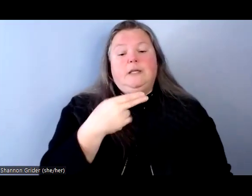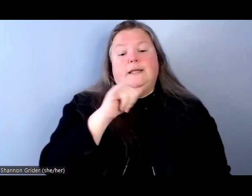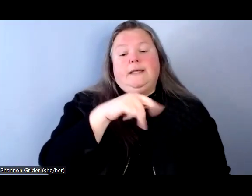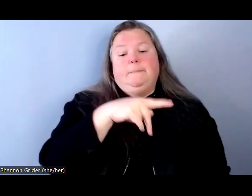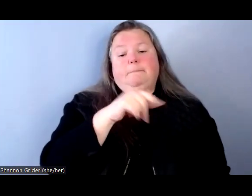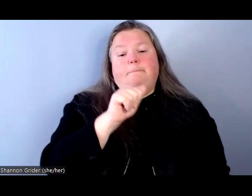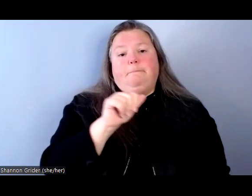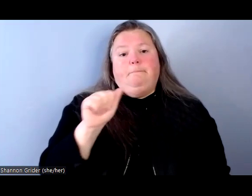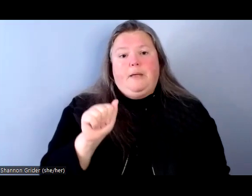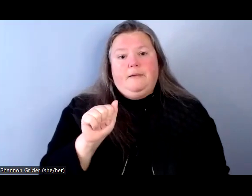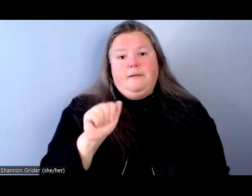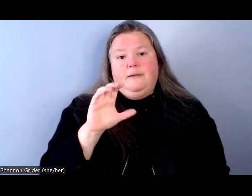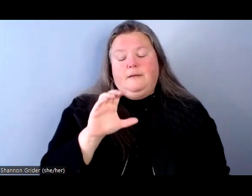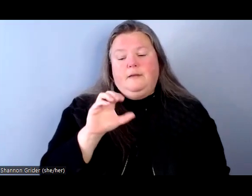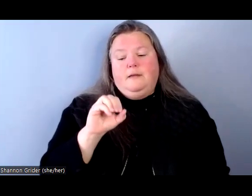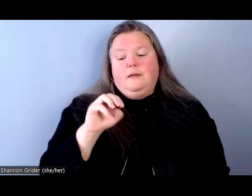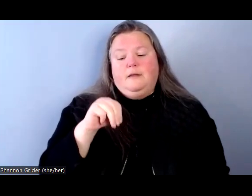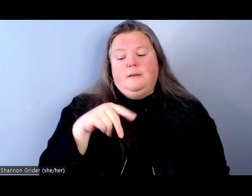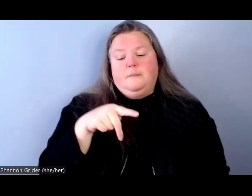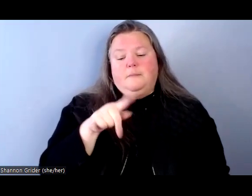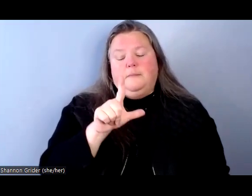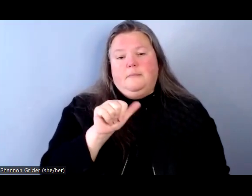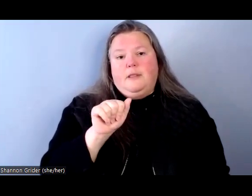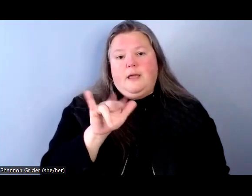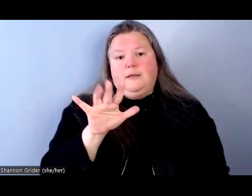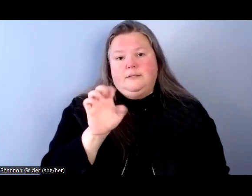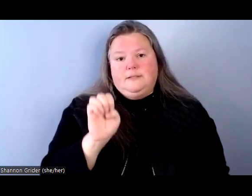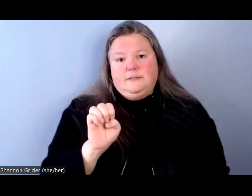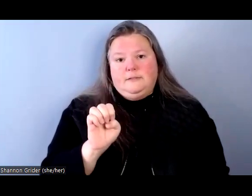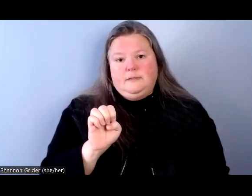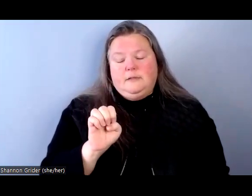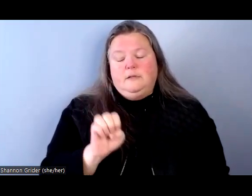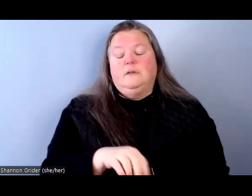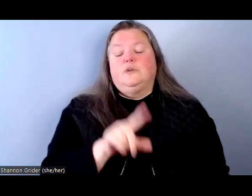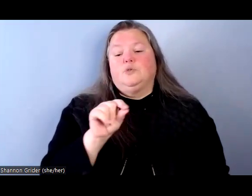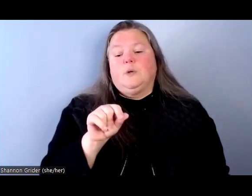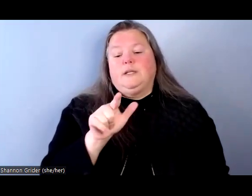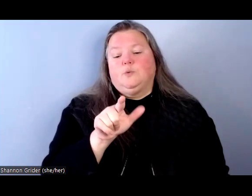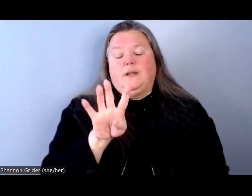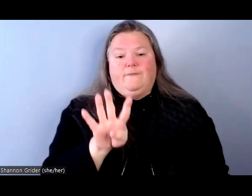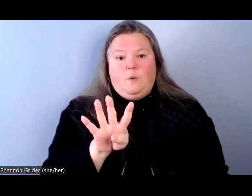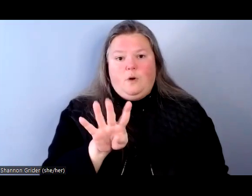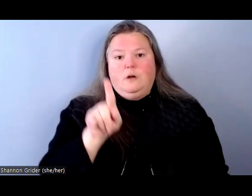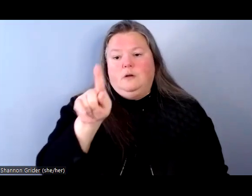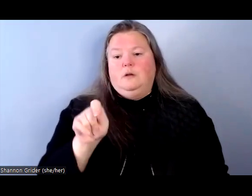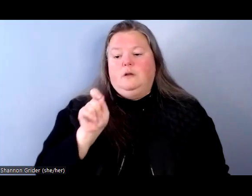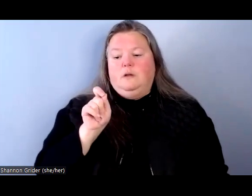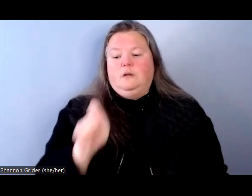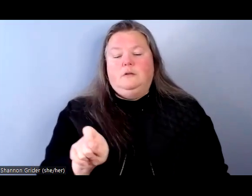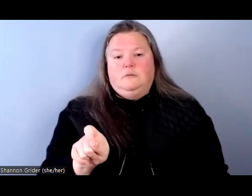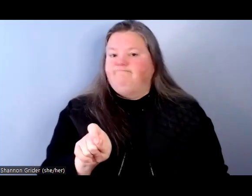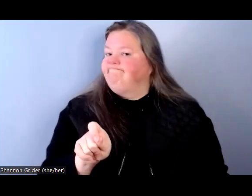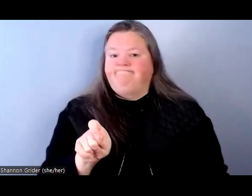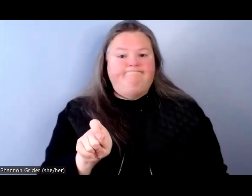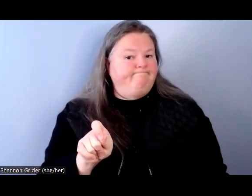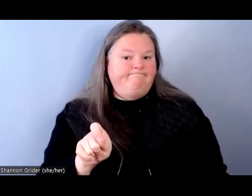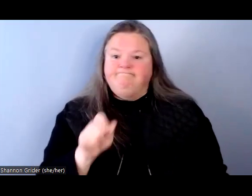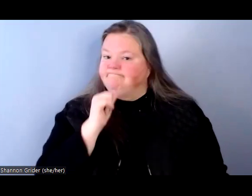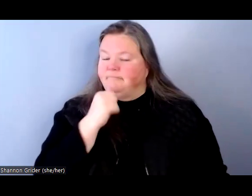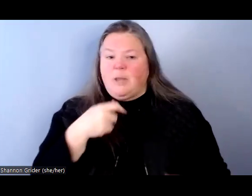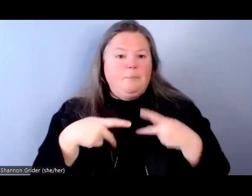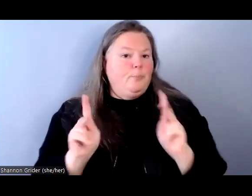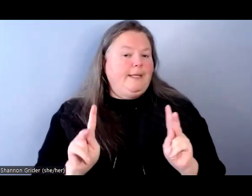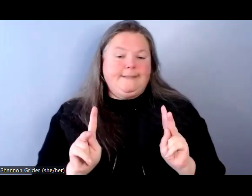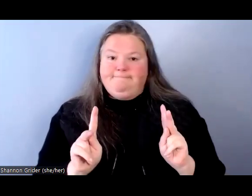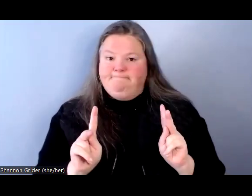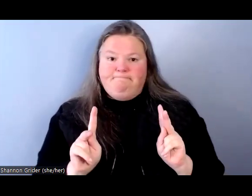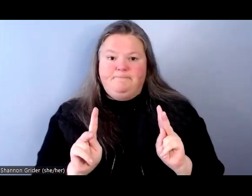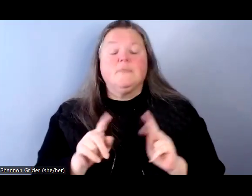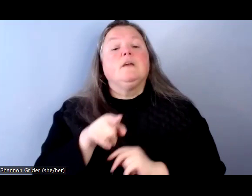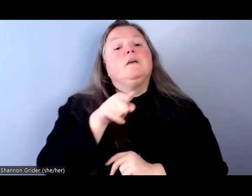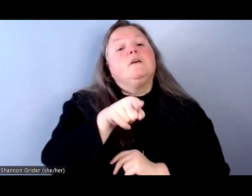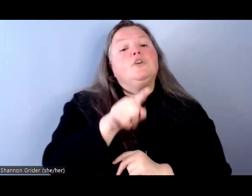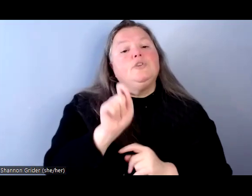"hippacompliance2024!",